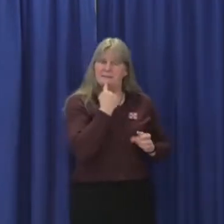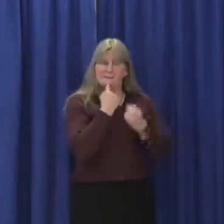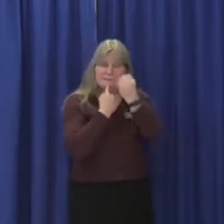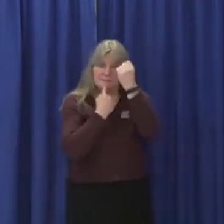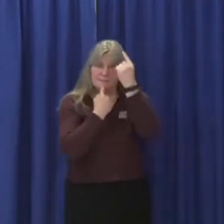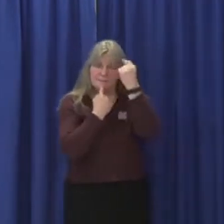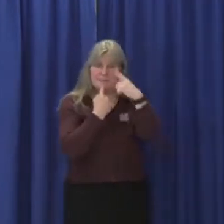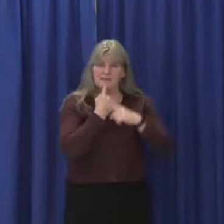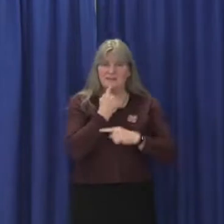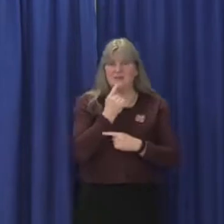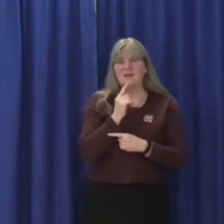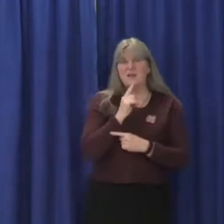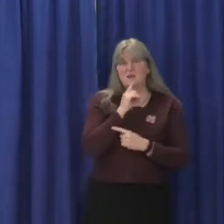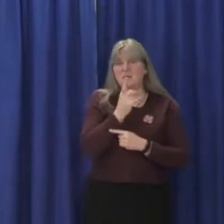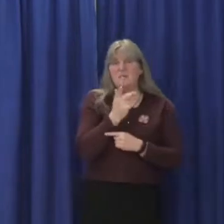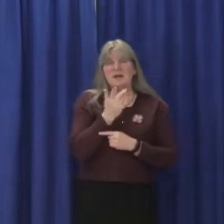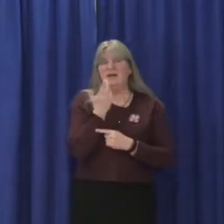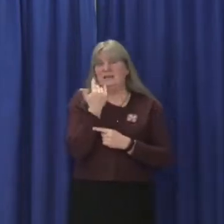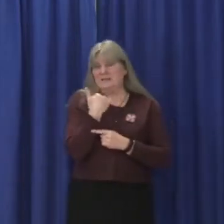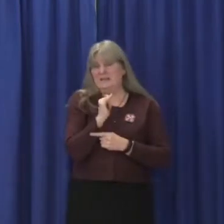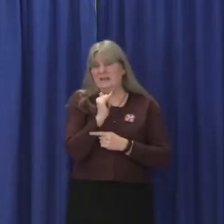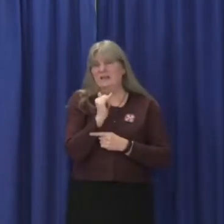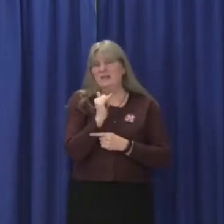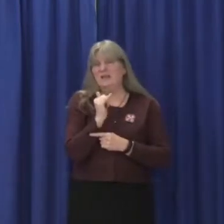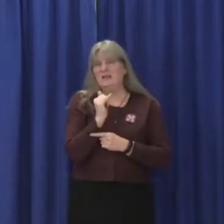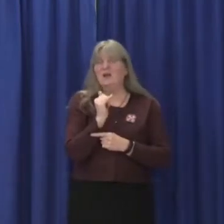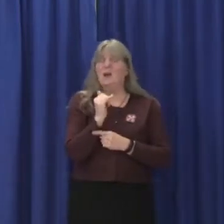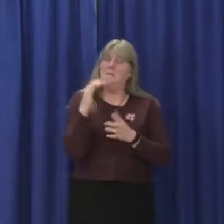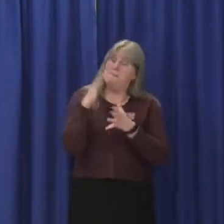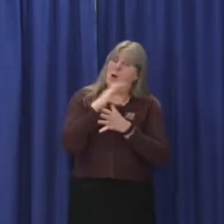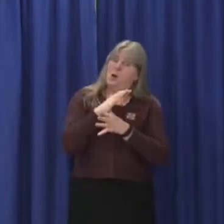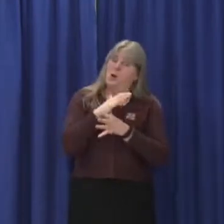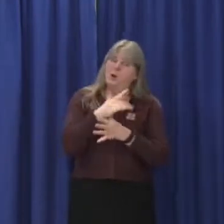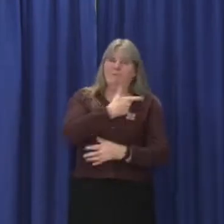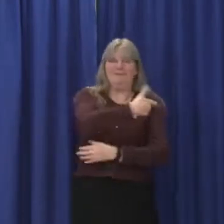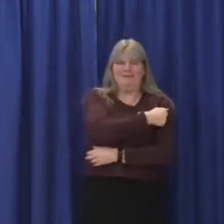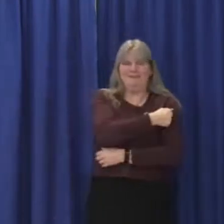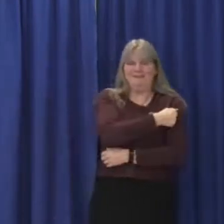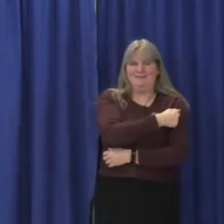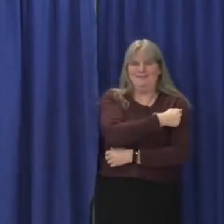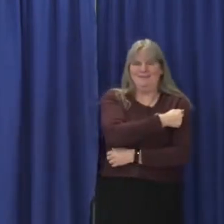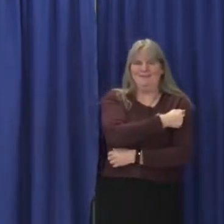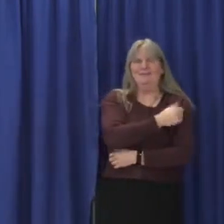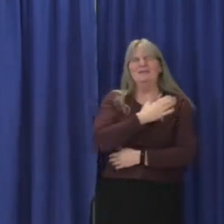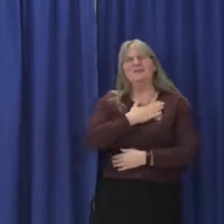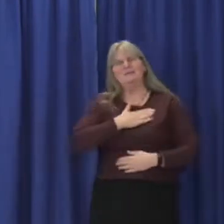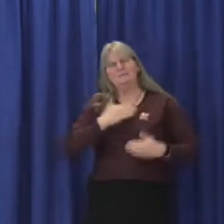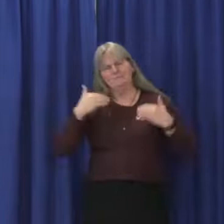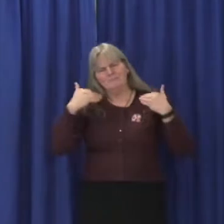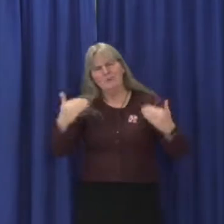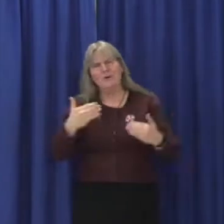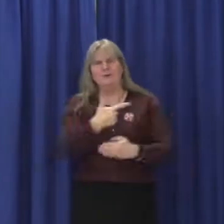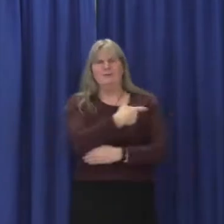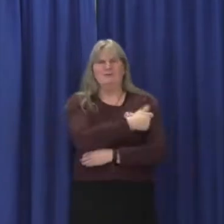still no substitution for vaccination. So please, go get vaccinated and encourage those that you